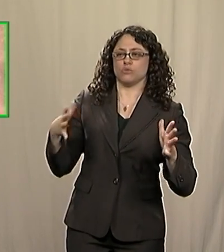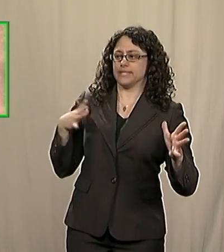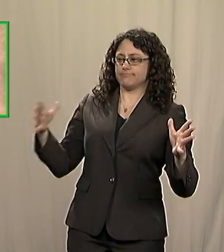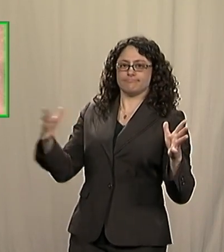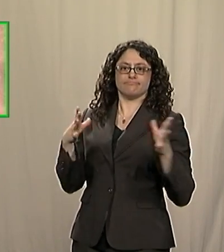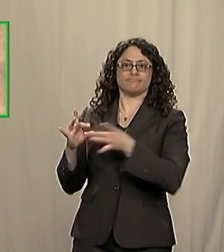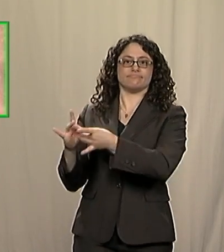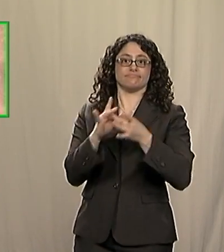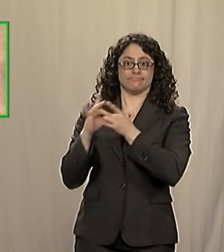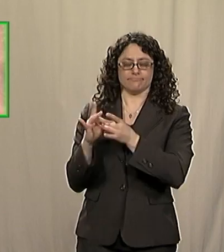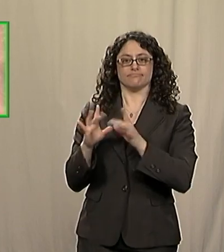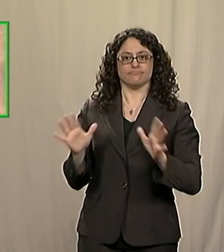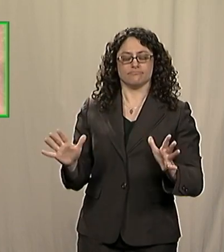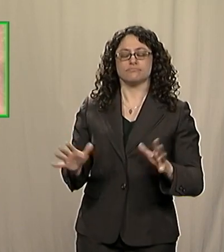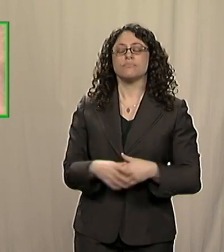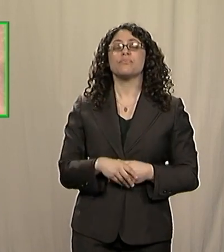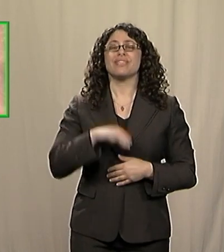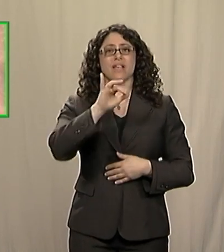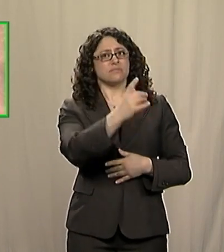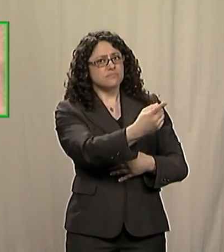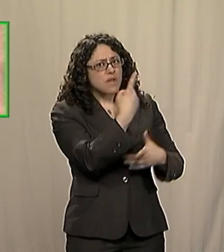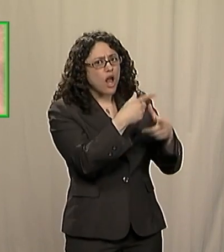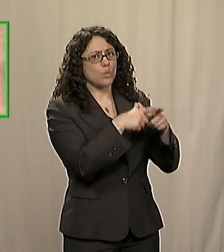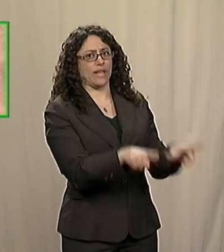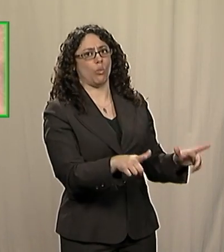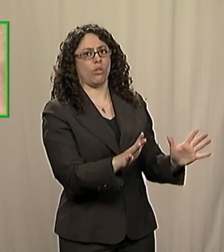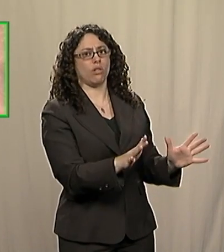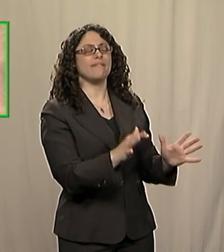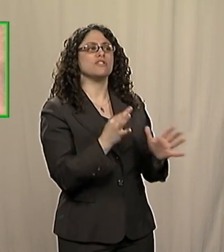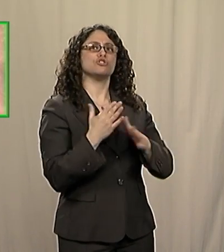on monological interactions where people share a language.